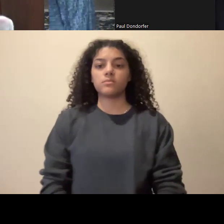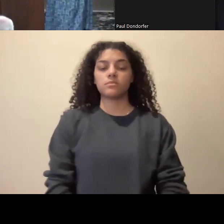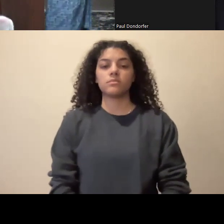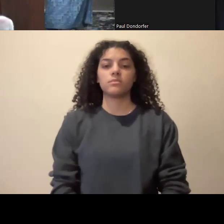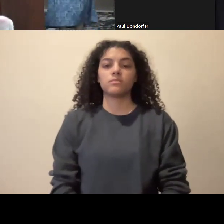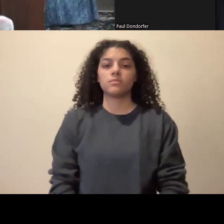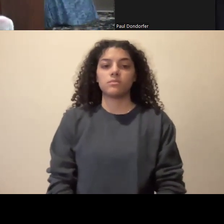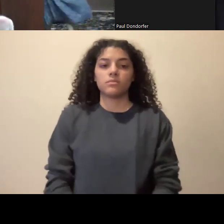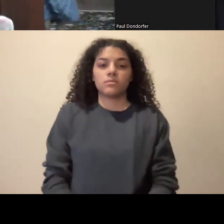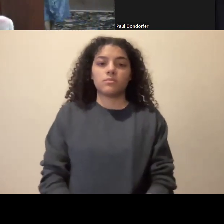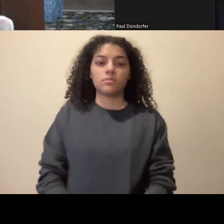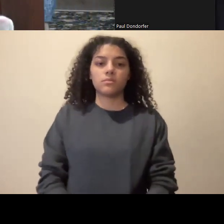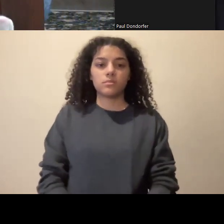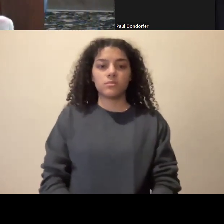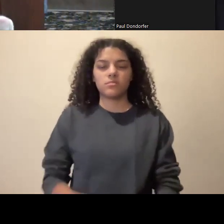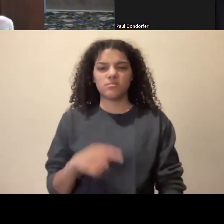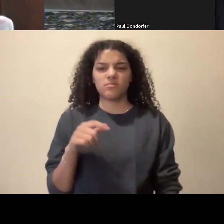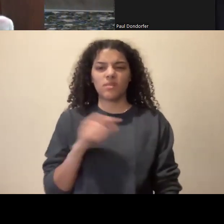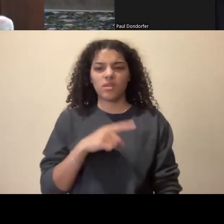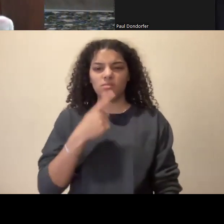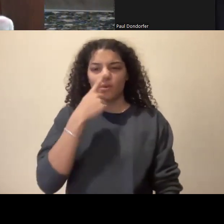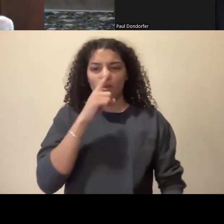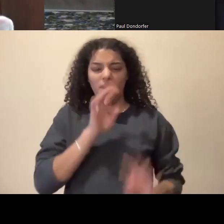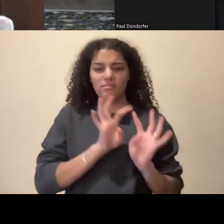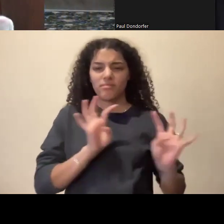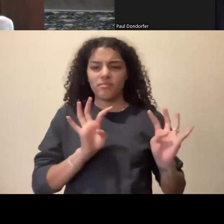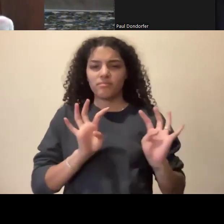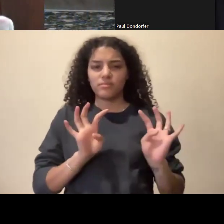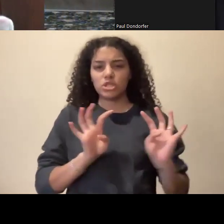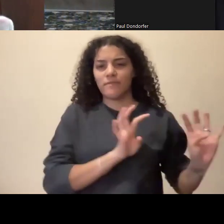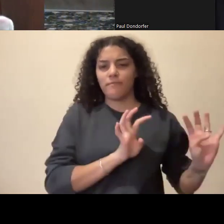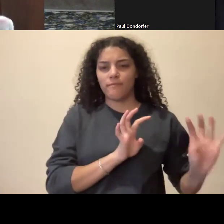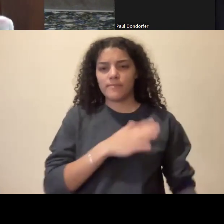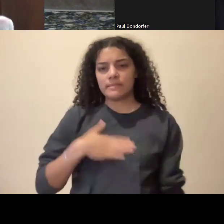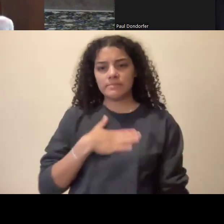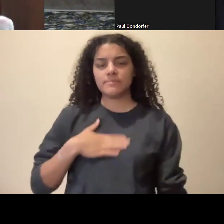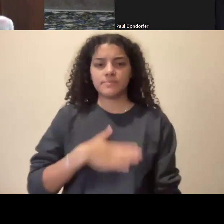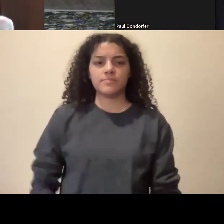You guys want to move down that way so we can have it